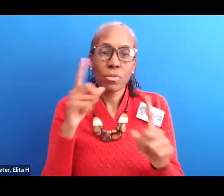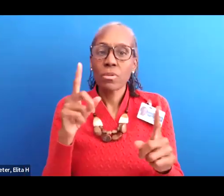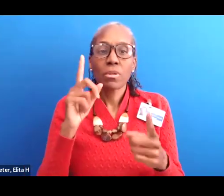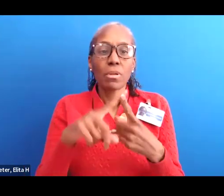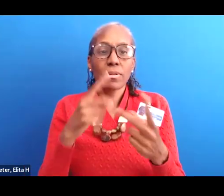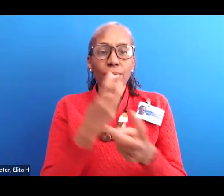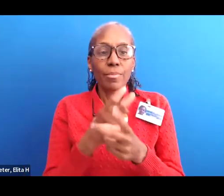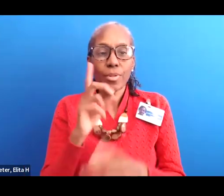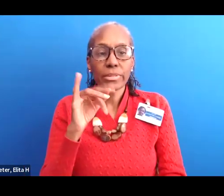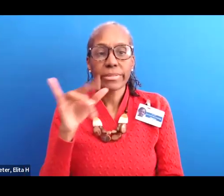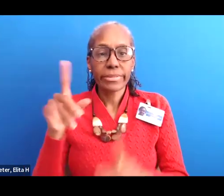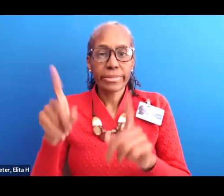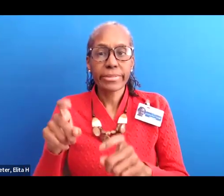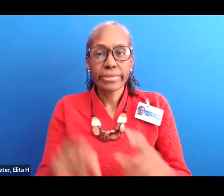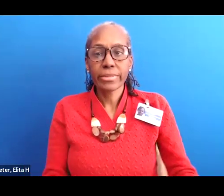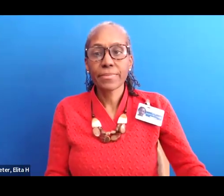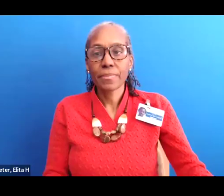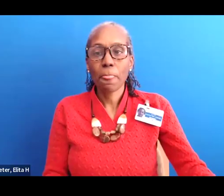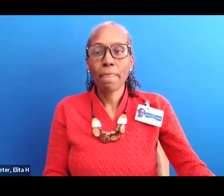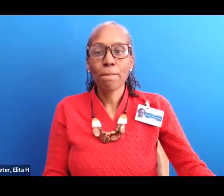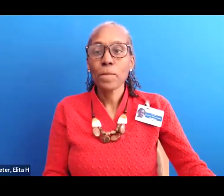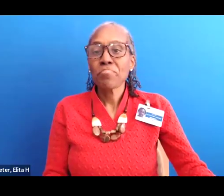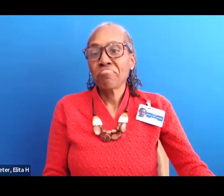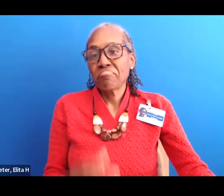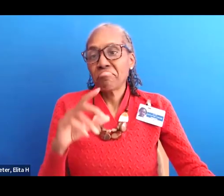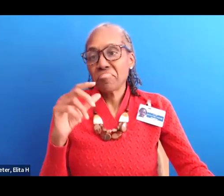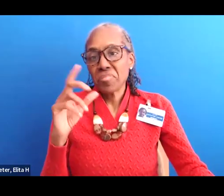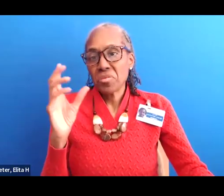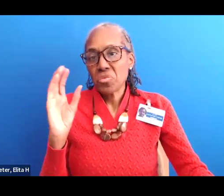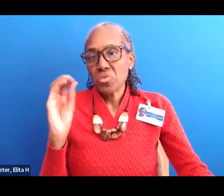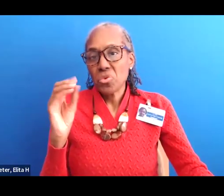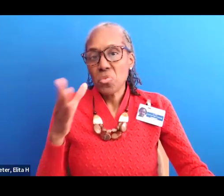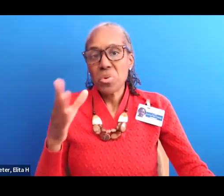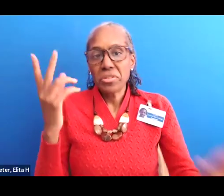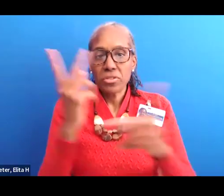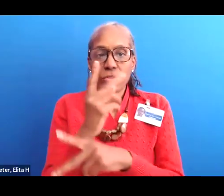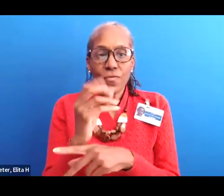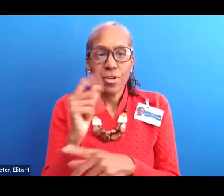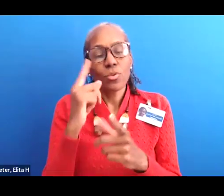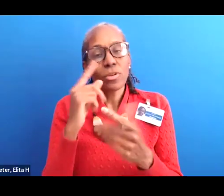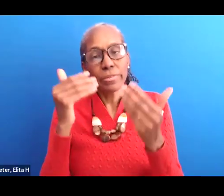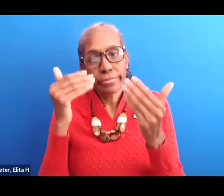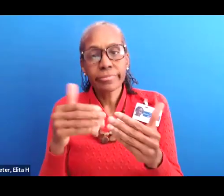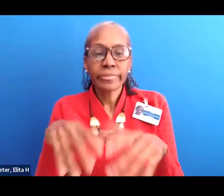your bone density test. There's no other way to figure that out. You just have to go. It takes, they're slow.